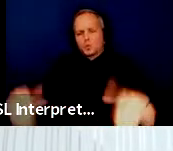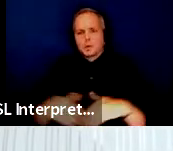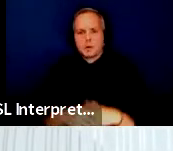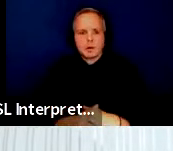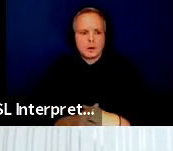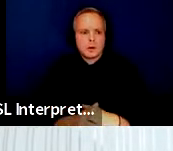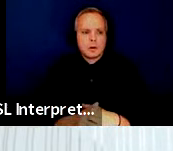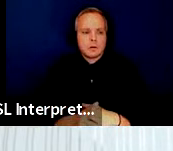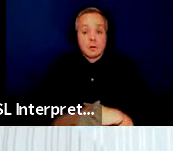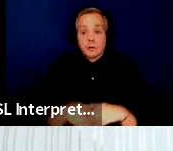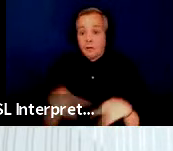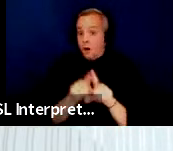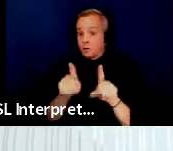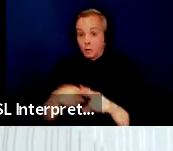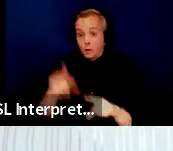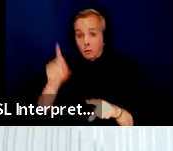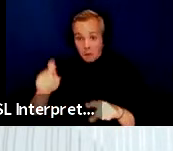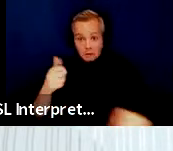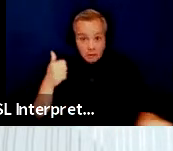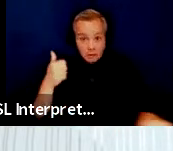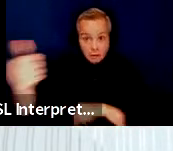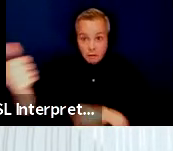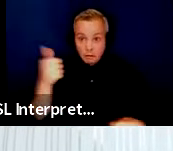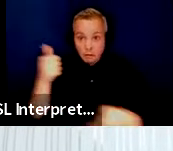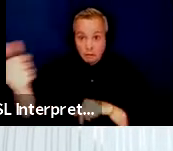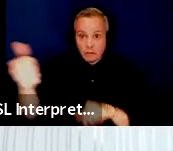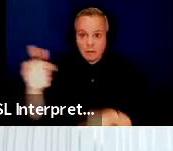TRANSPORTATION ISSUES LIKE GETTING IN AND OUT OF THE CAR,